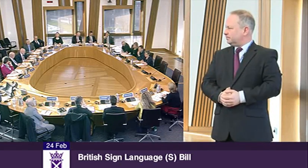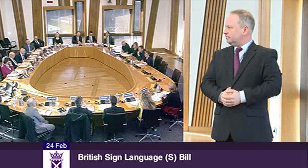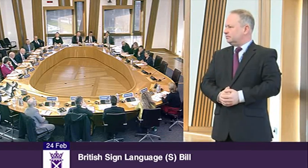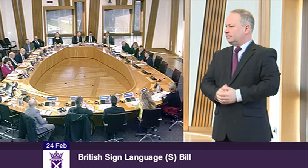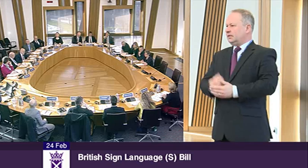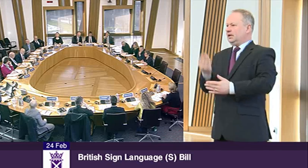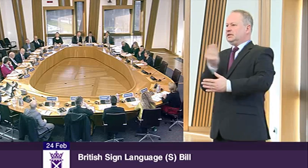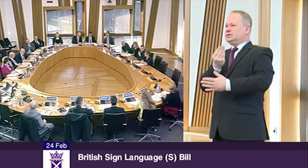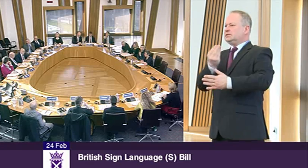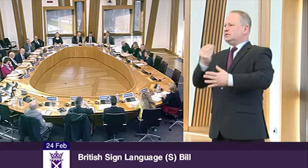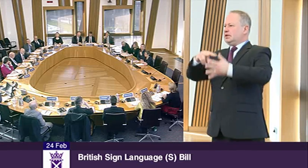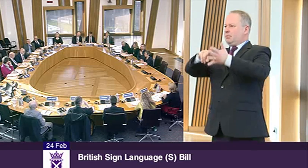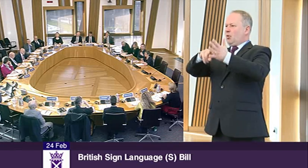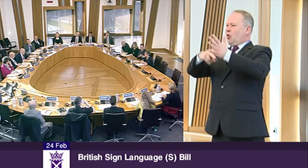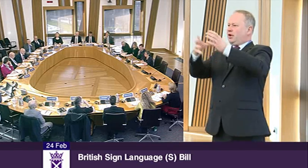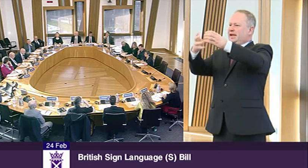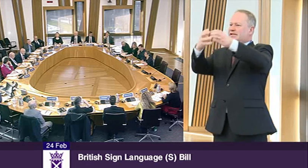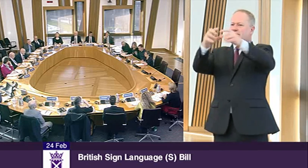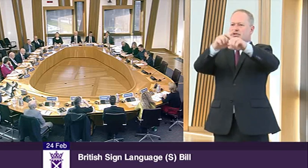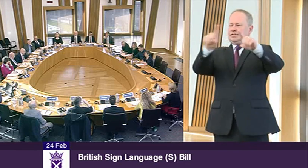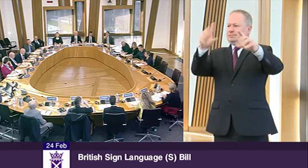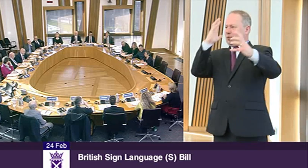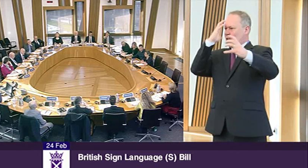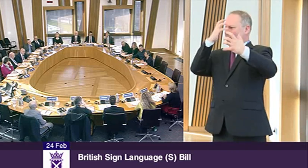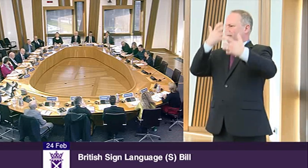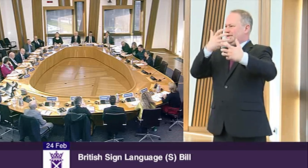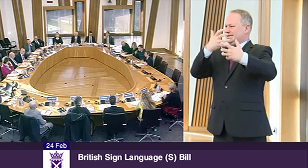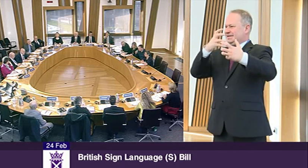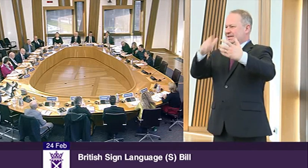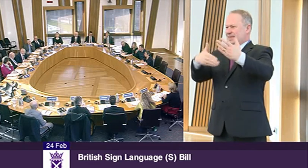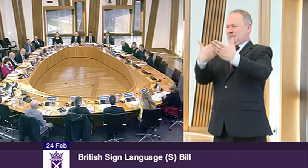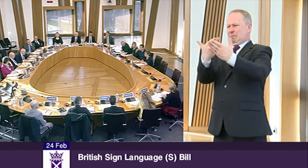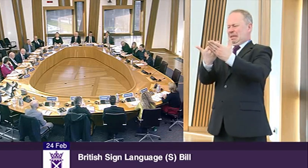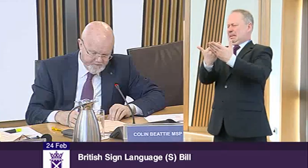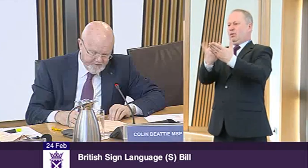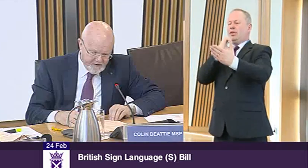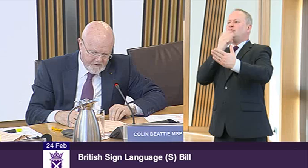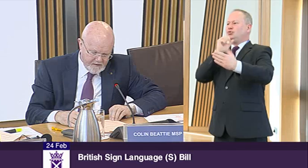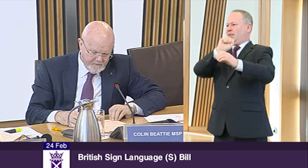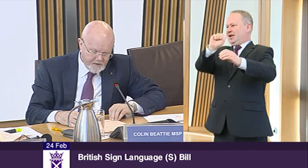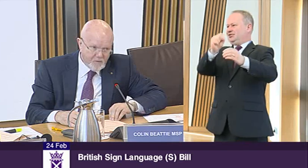bring them in now. Colin Beattie: Some organisations have expressed concern that the bill will use up scarce resources.